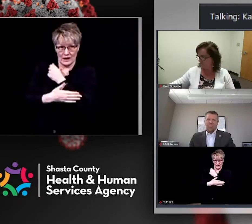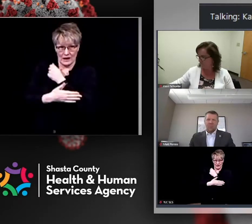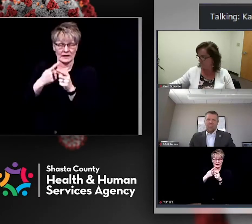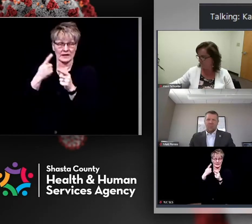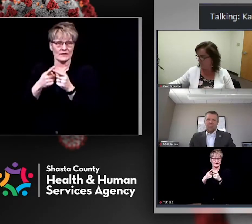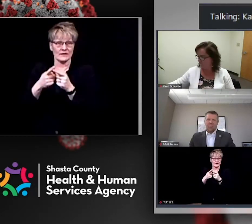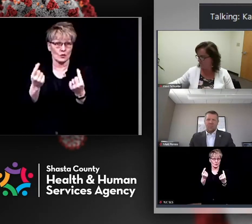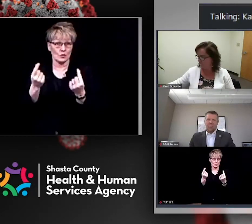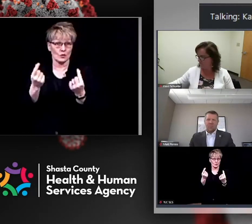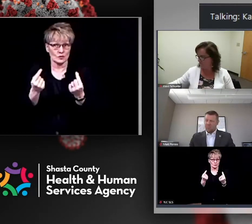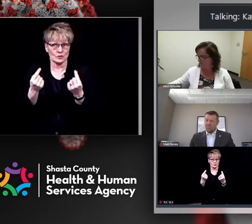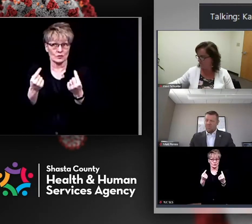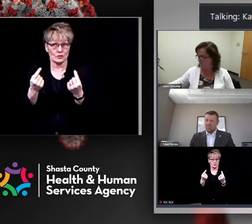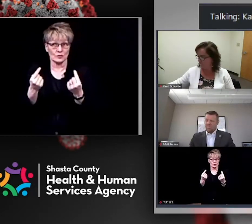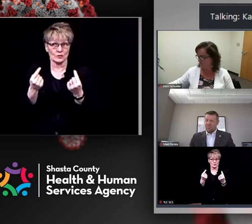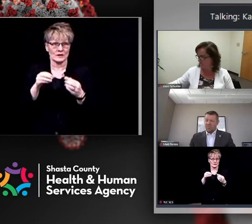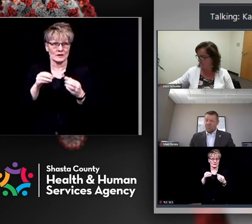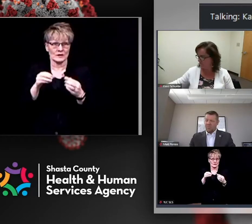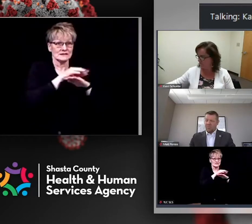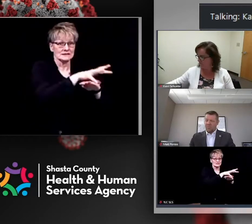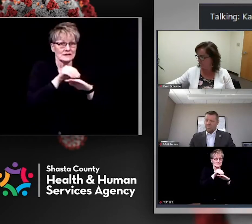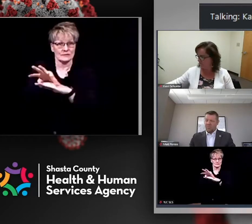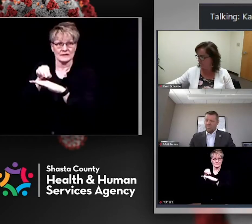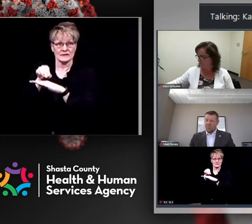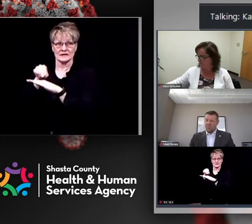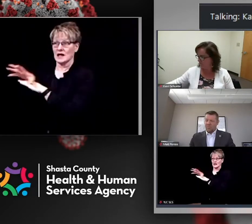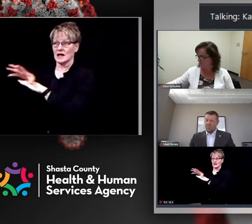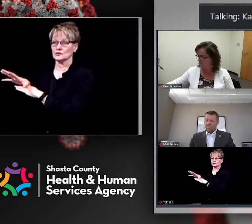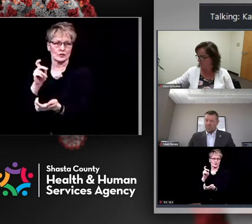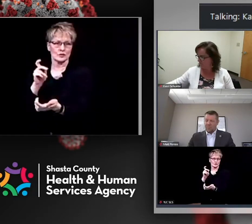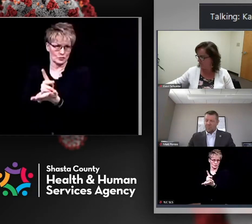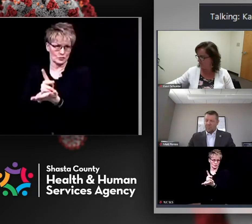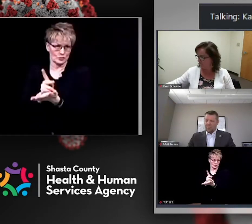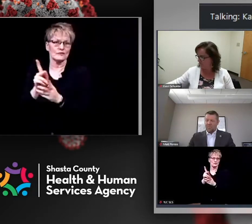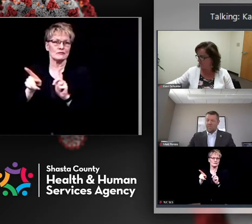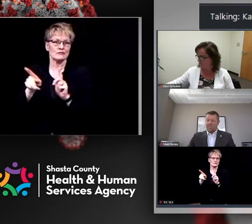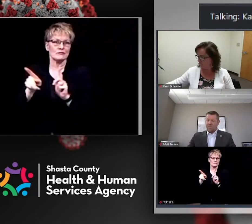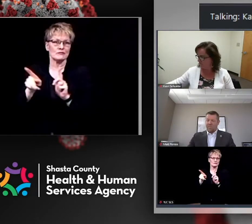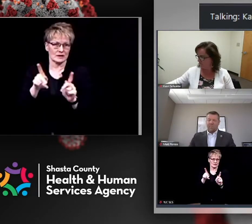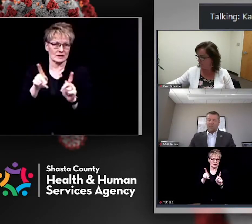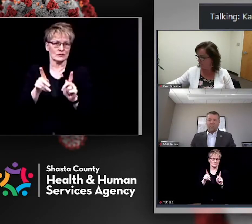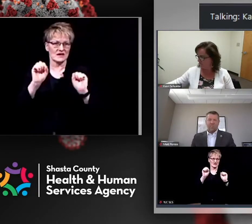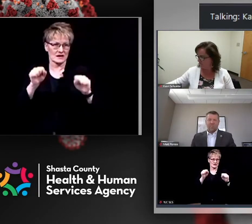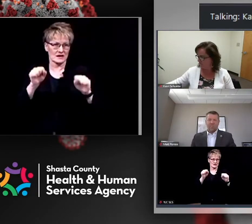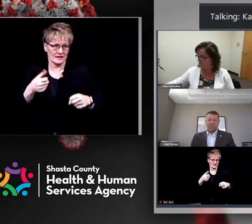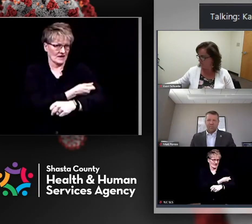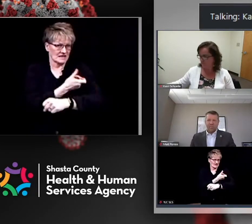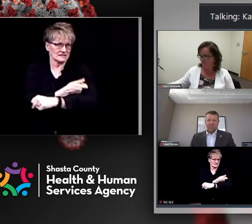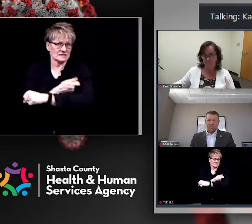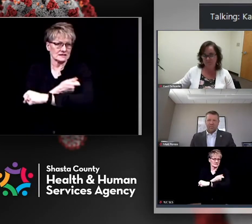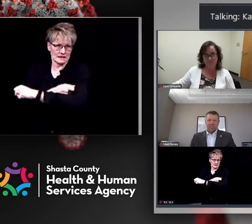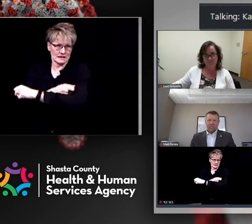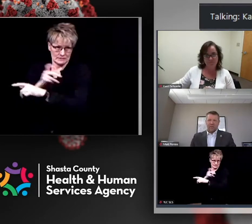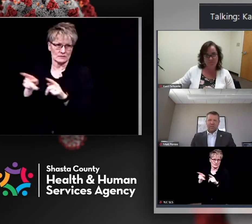vaccine providers in the county, so, including our hospitals and, mostly, our federally qualified